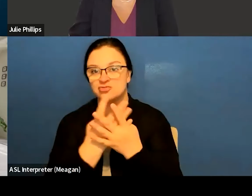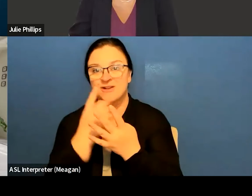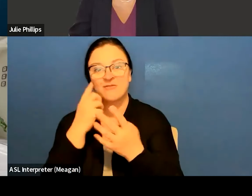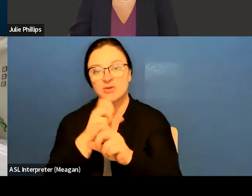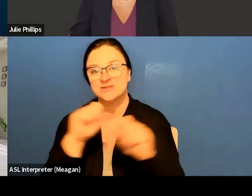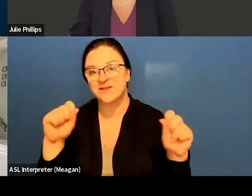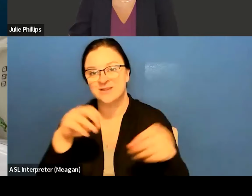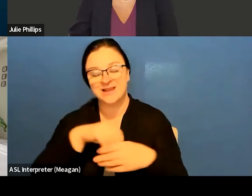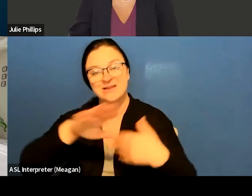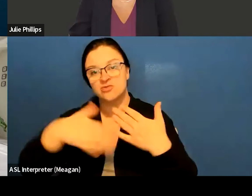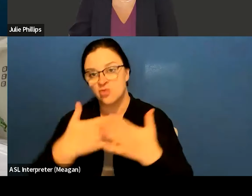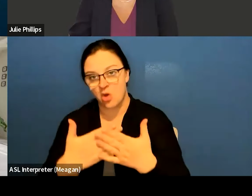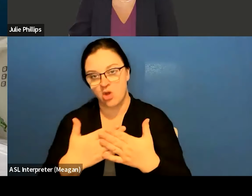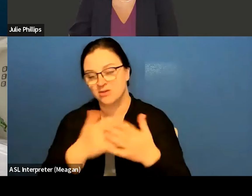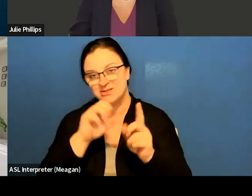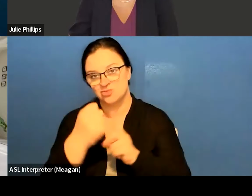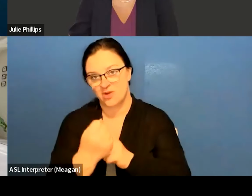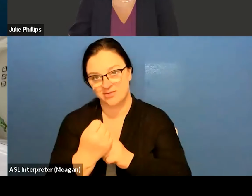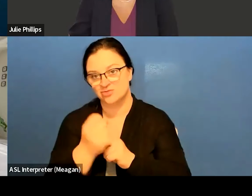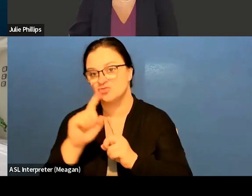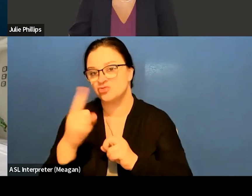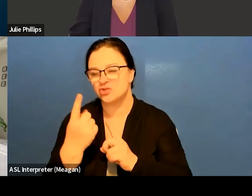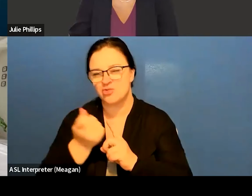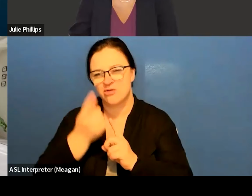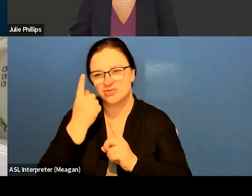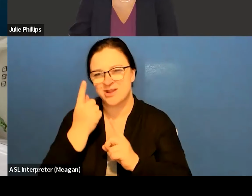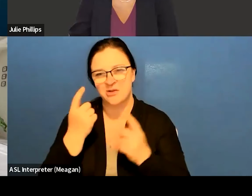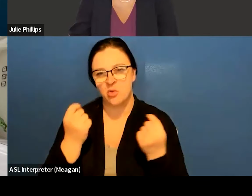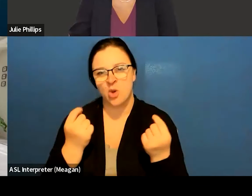in all regards, just to get a handle on what's going on, before we go out.